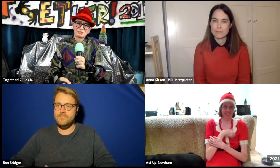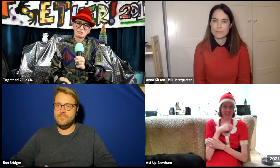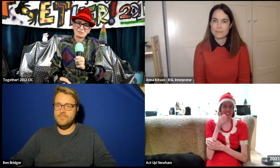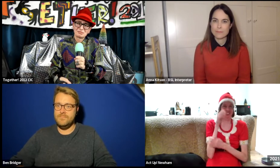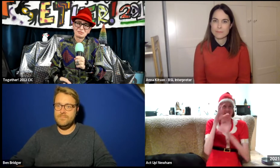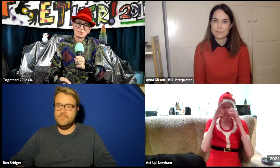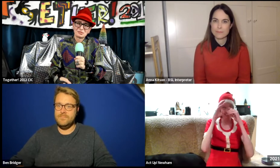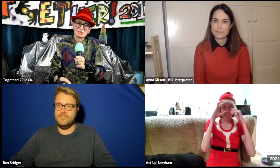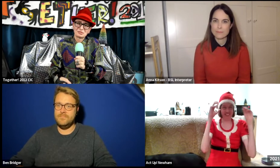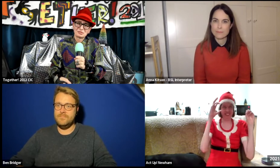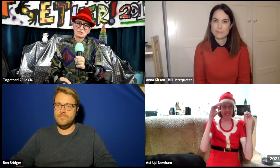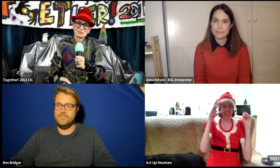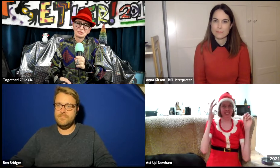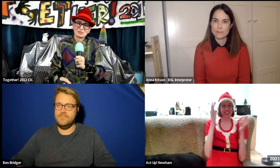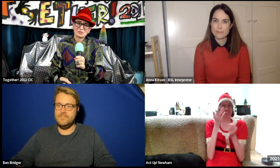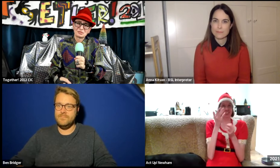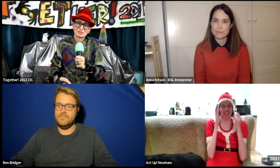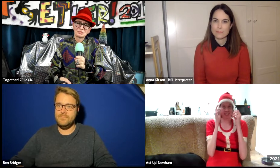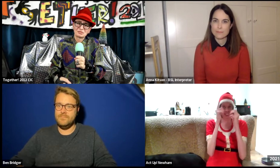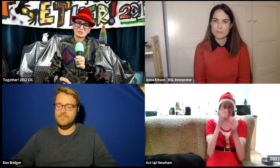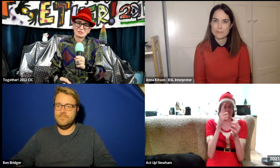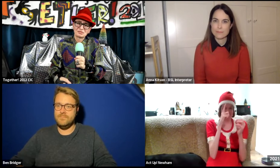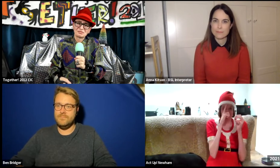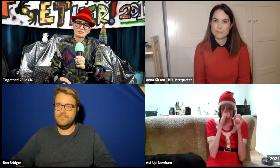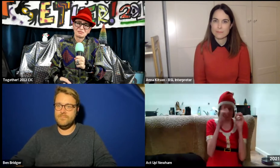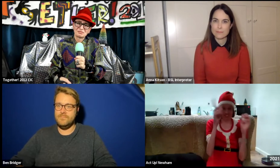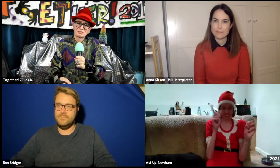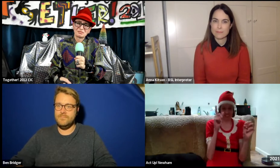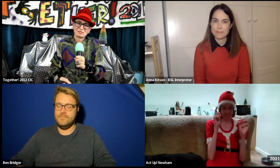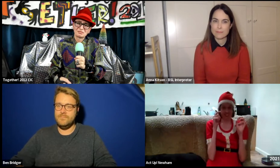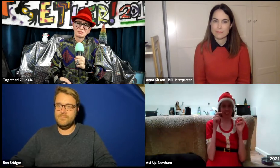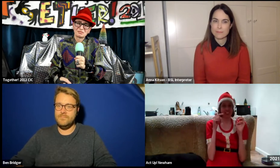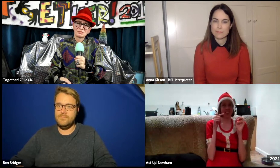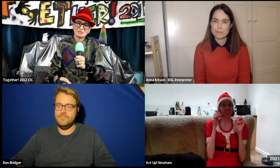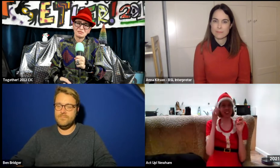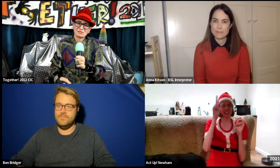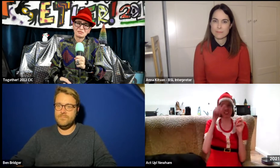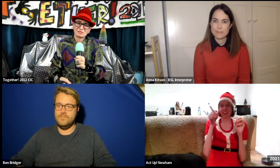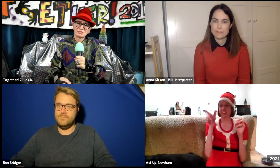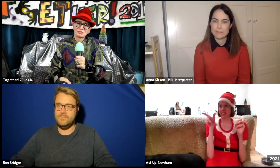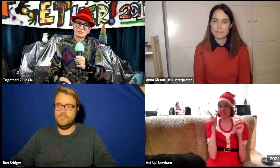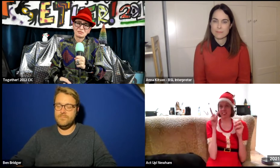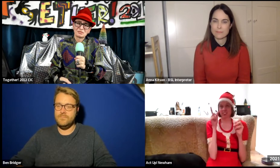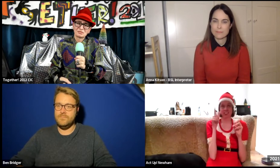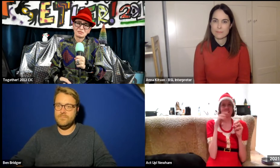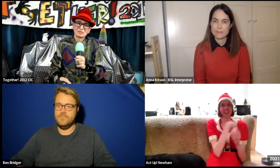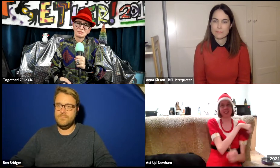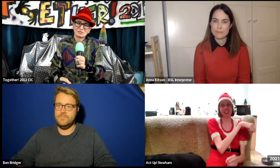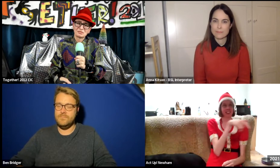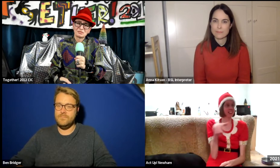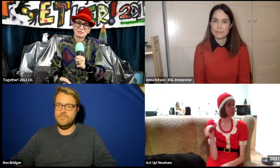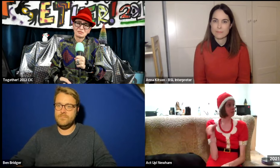I love music and dance. I love woods.